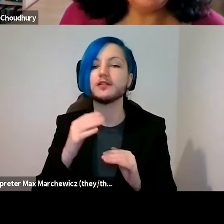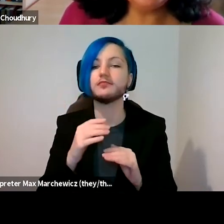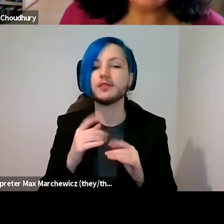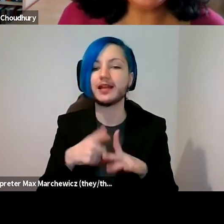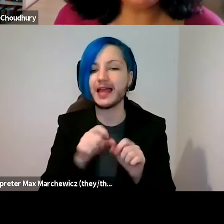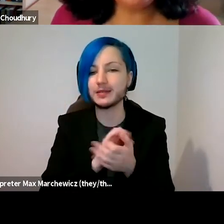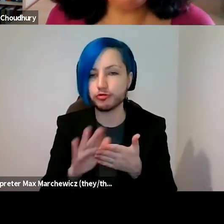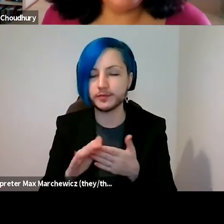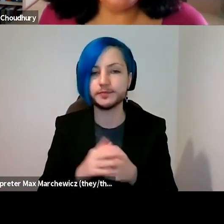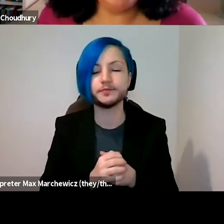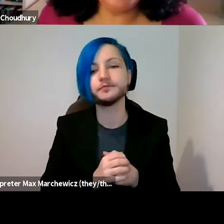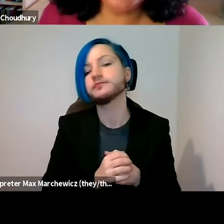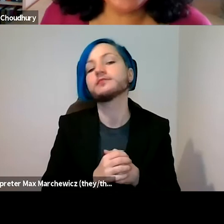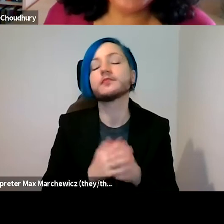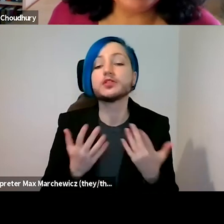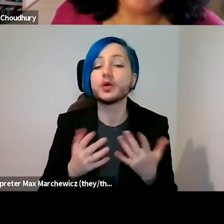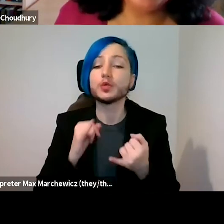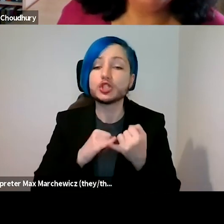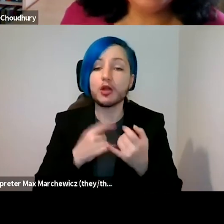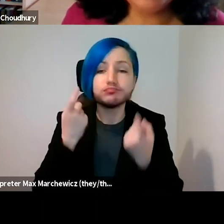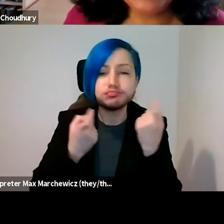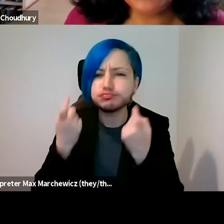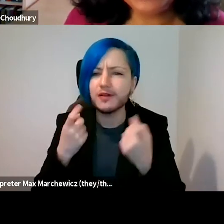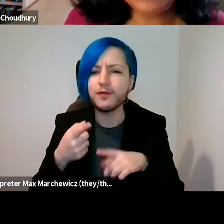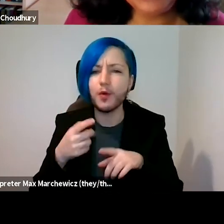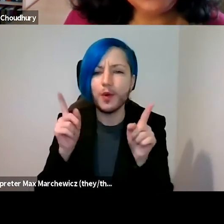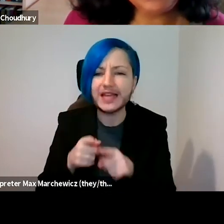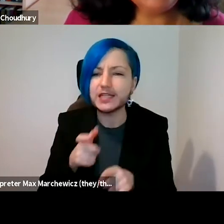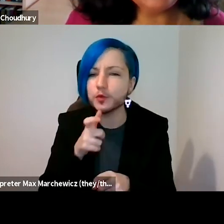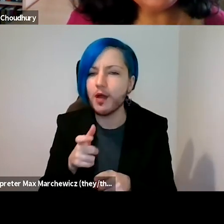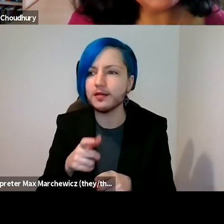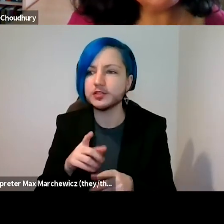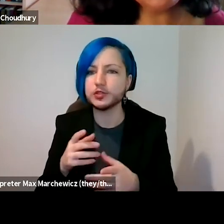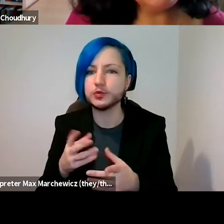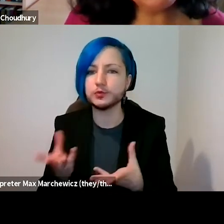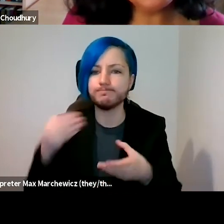eagerly searched for Indian words to spice up his exotic tale, there can be little doubt